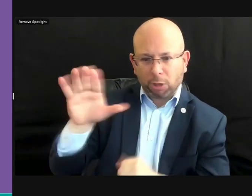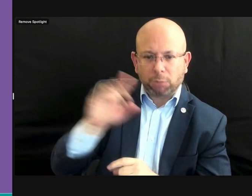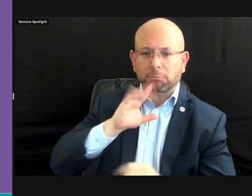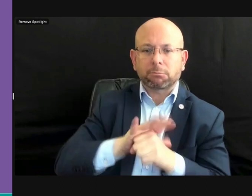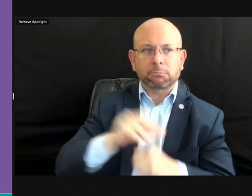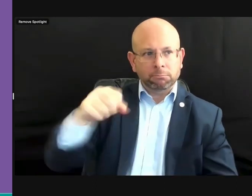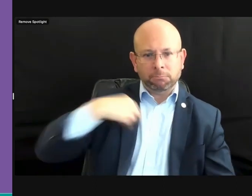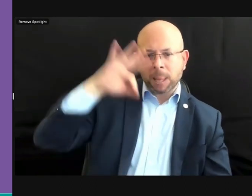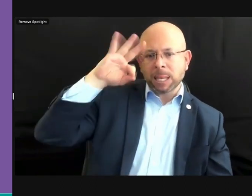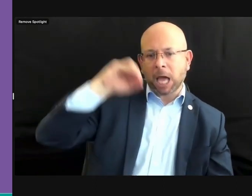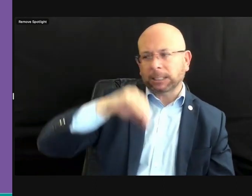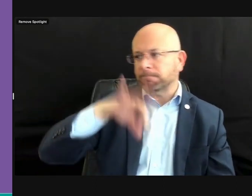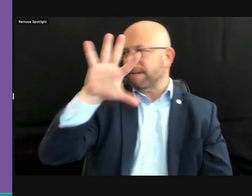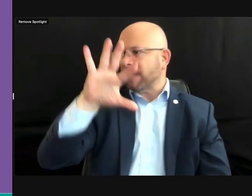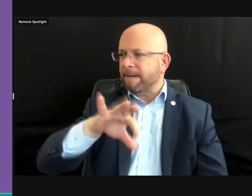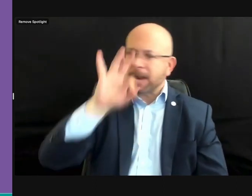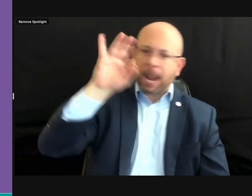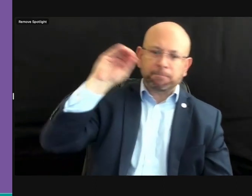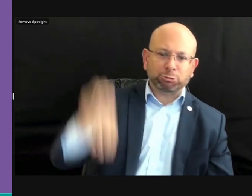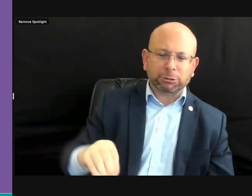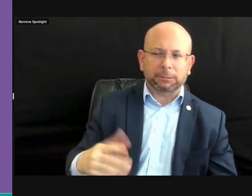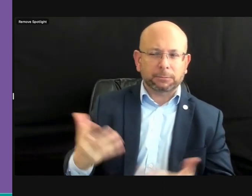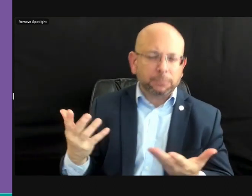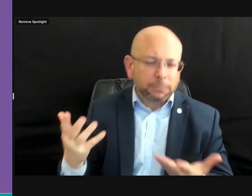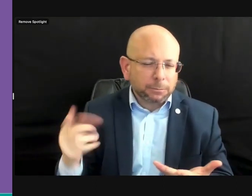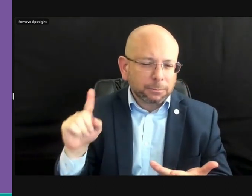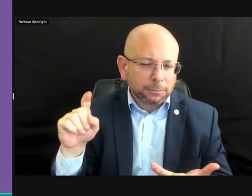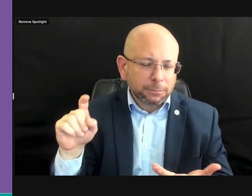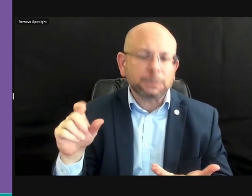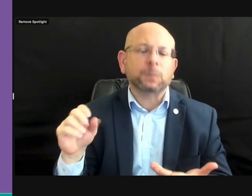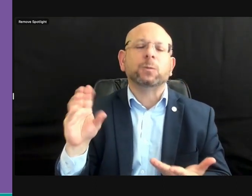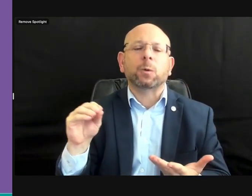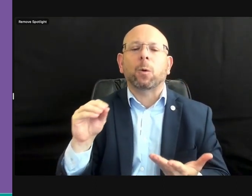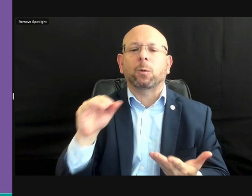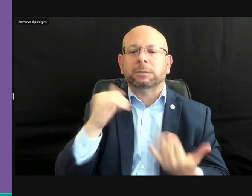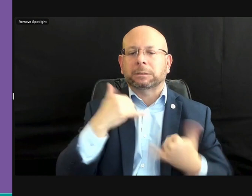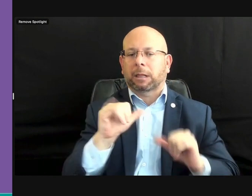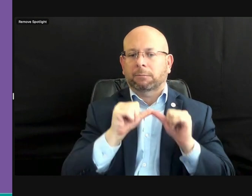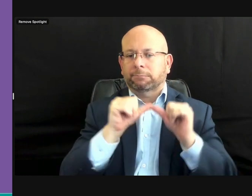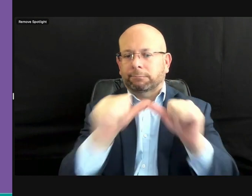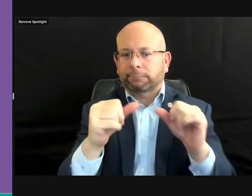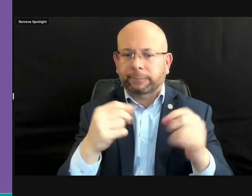So how do we measure and ensure 95%, 90%, 99% accuracy?